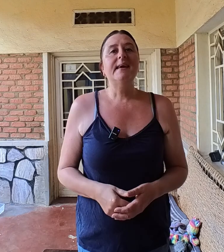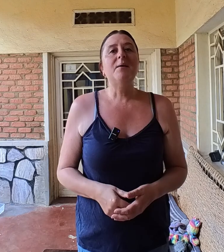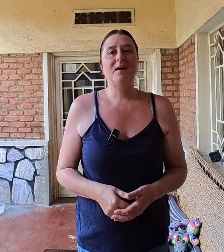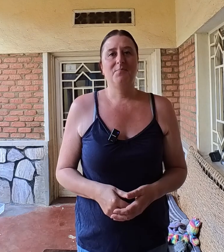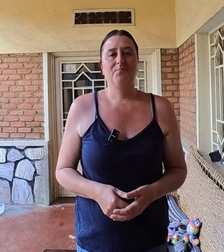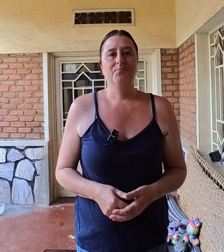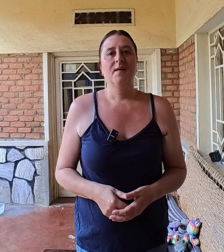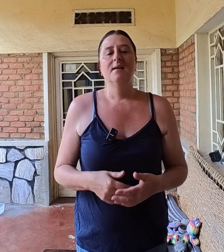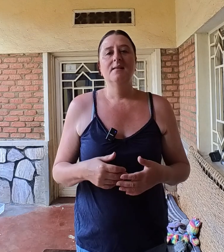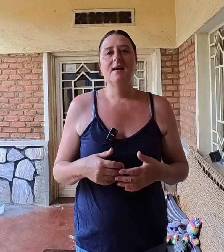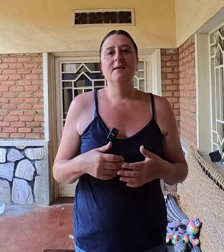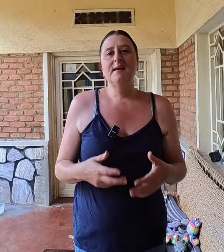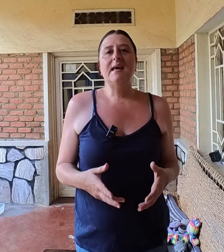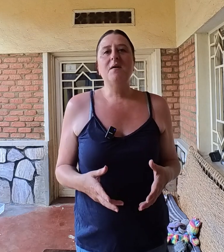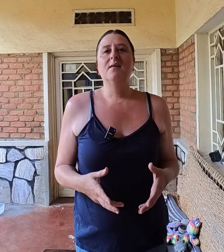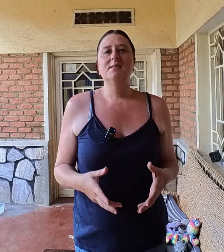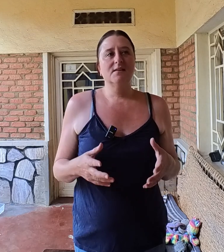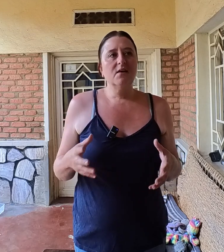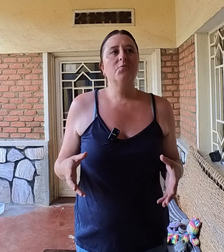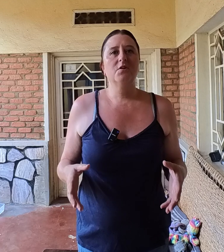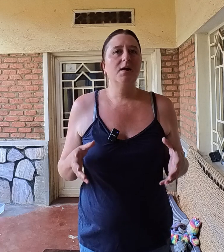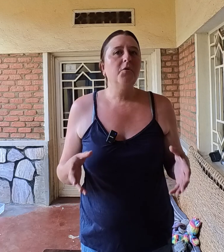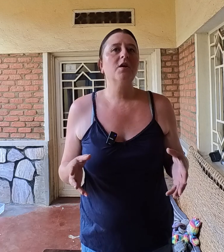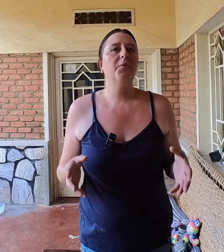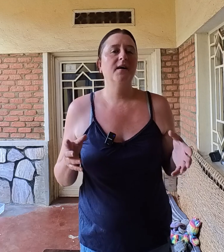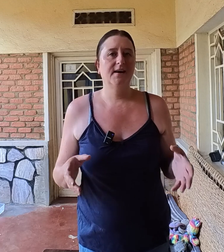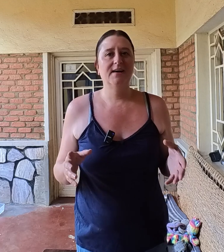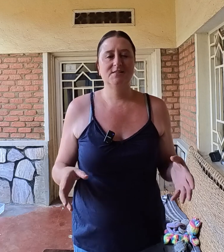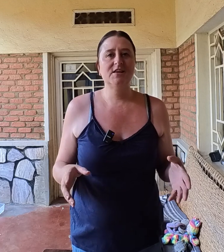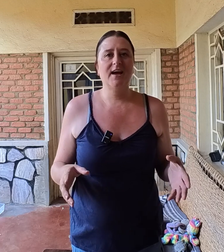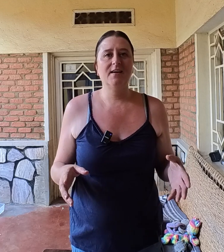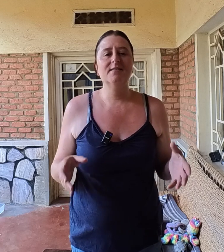Inkima. Now, inkima is another one like porcupine, and I had to check